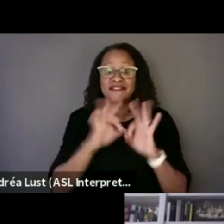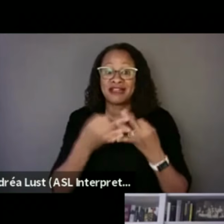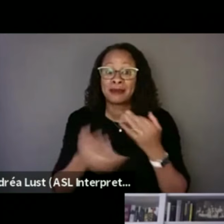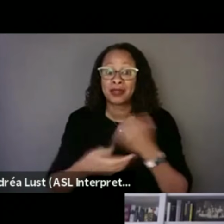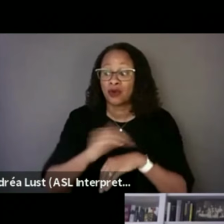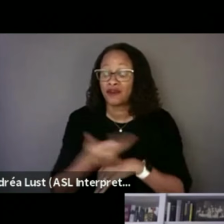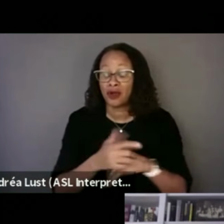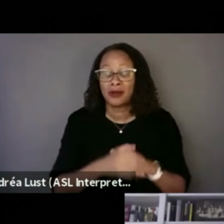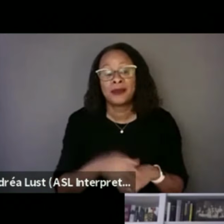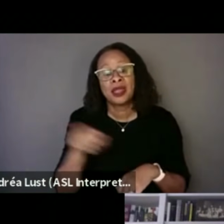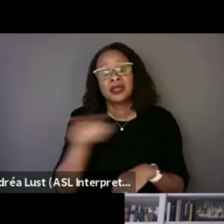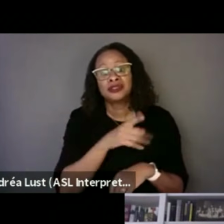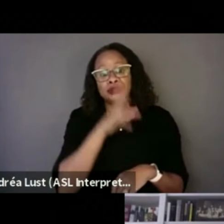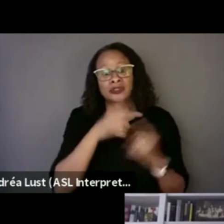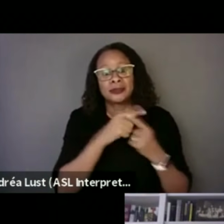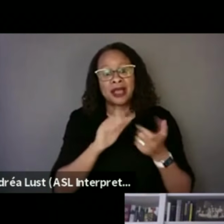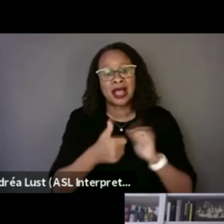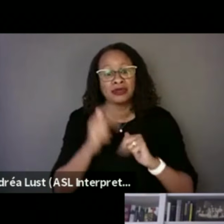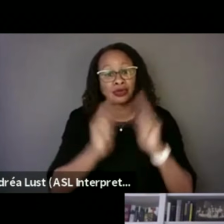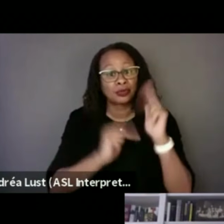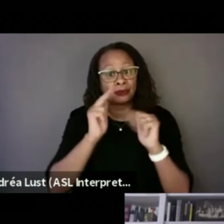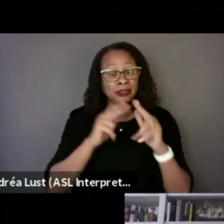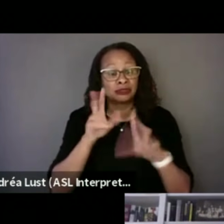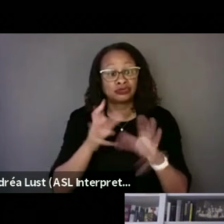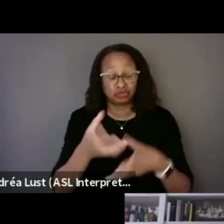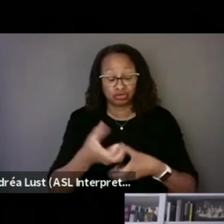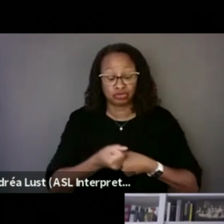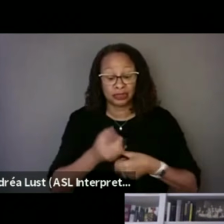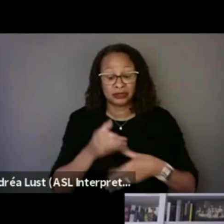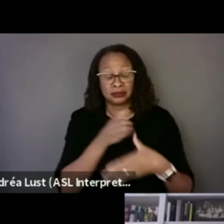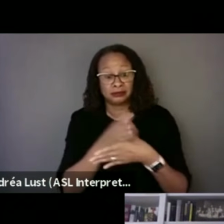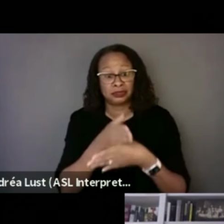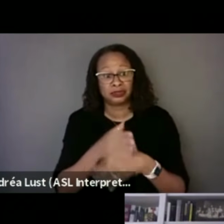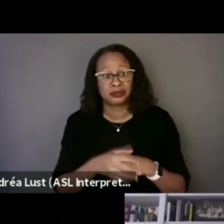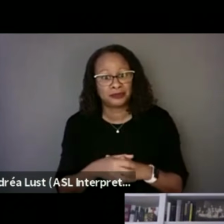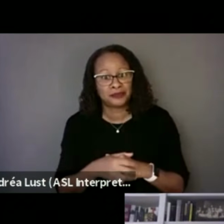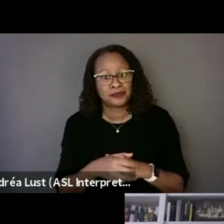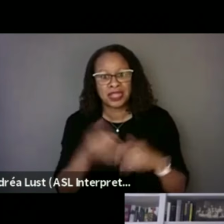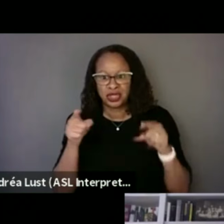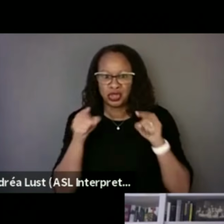how you built that trust between... I would say you, I say you as an entity,